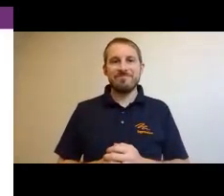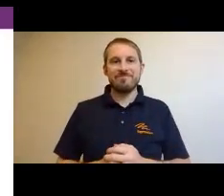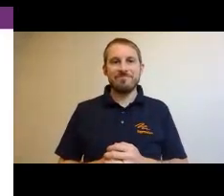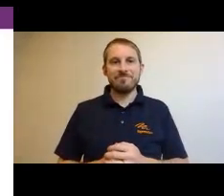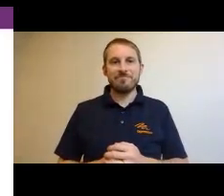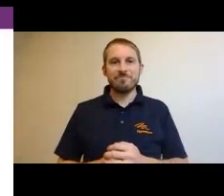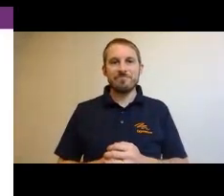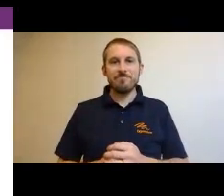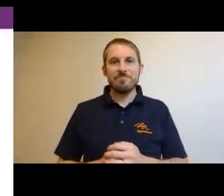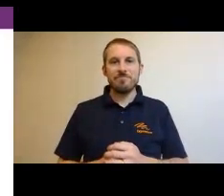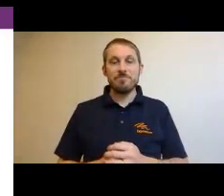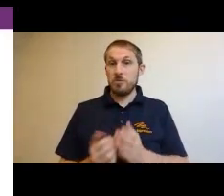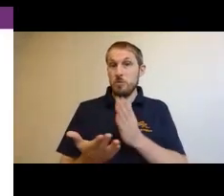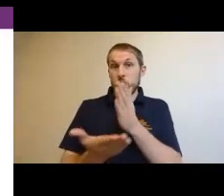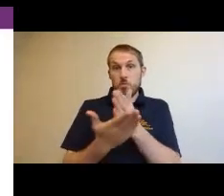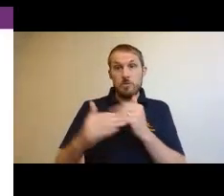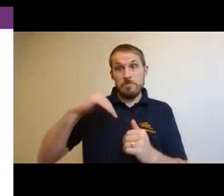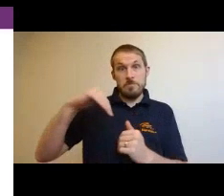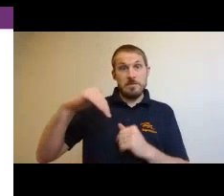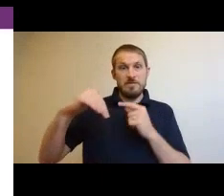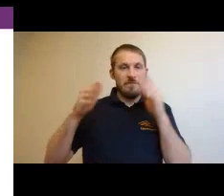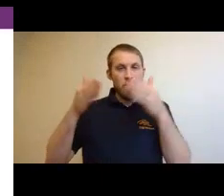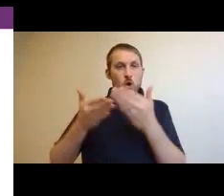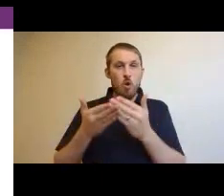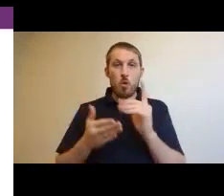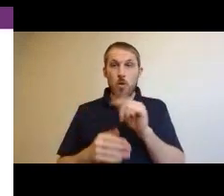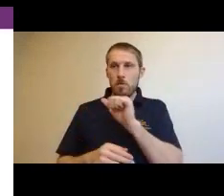The focus is usually on sharing practical tips, building